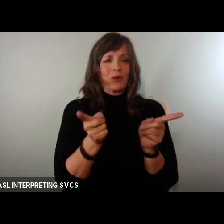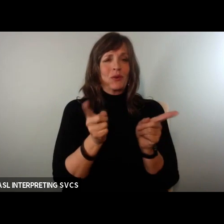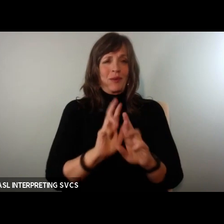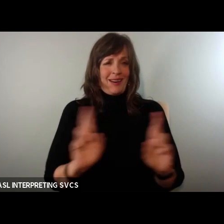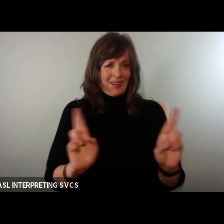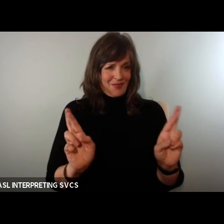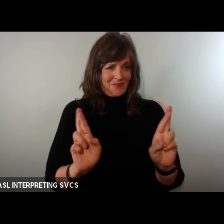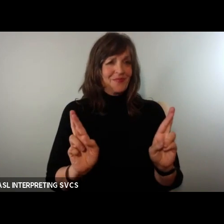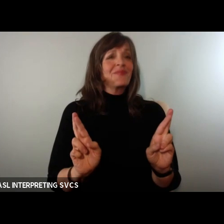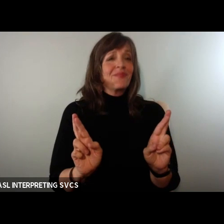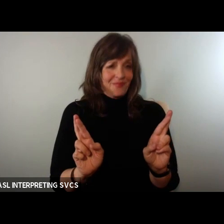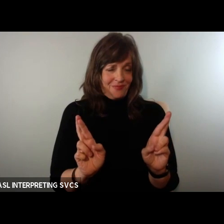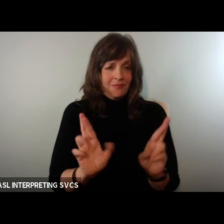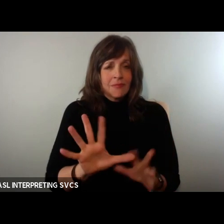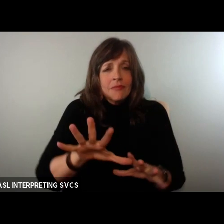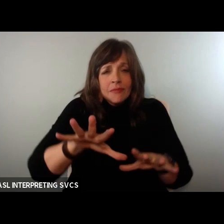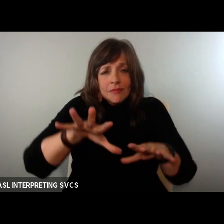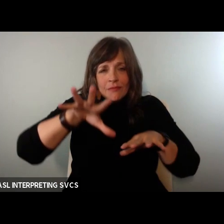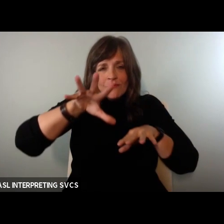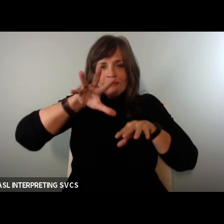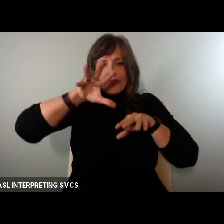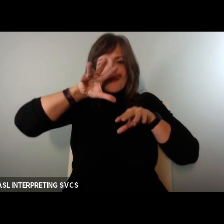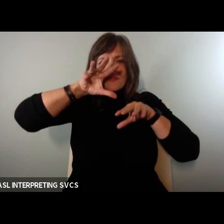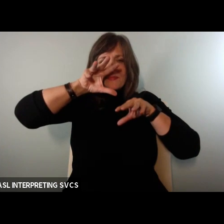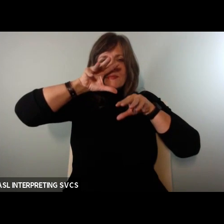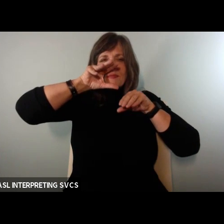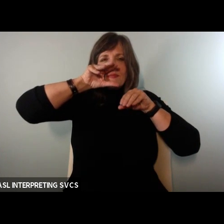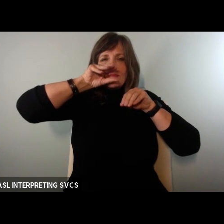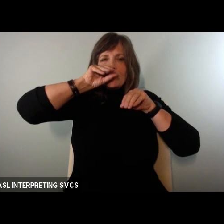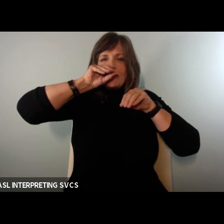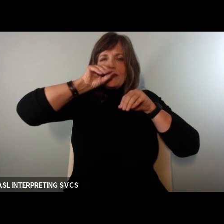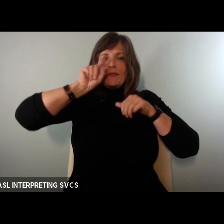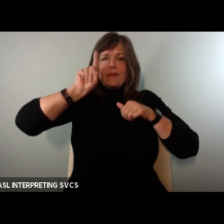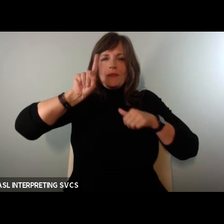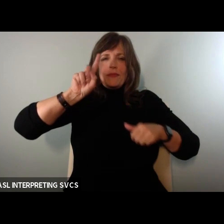So inhale, one, two, three, four, five.